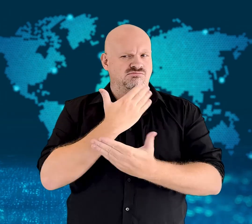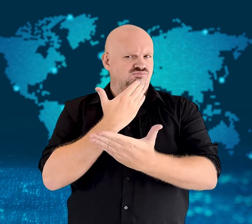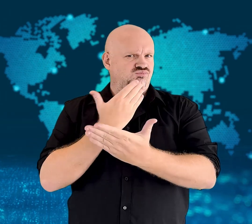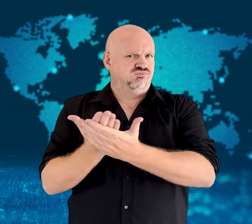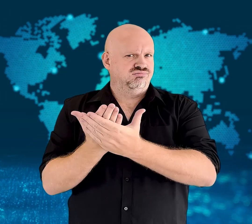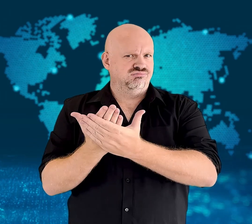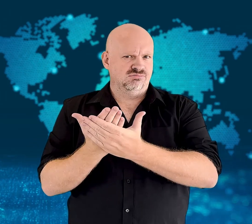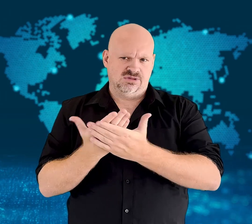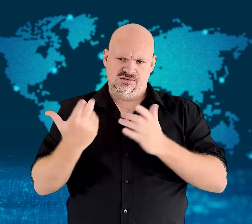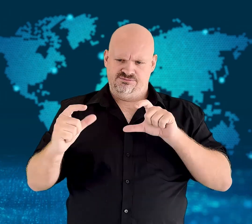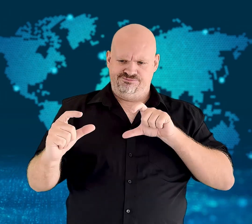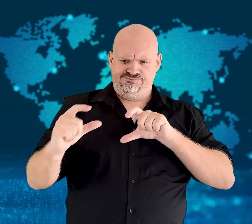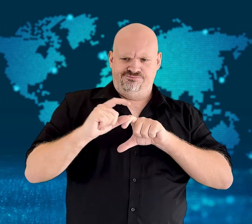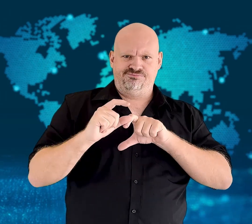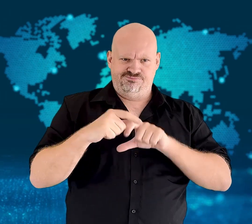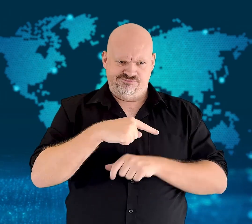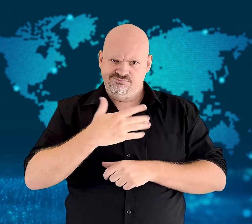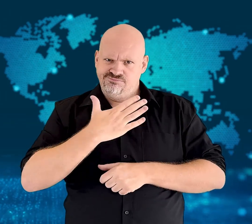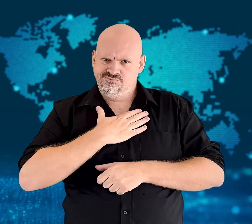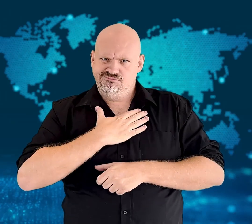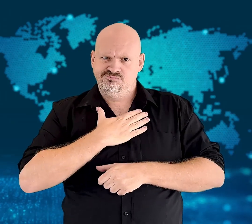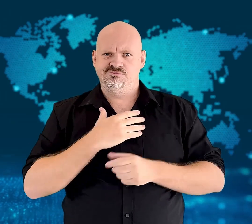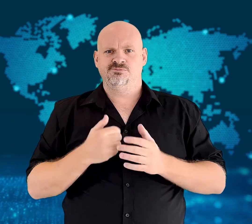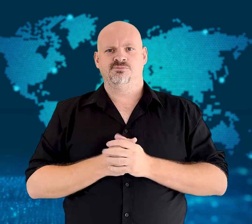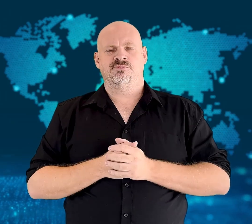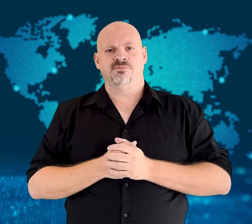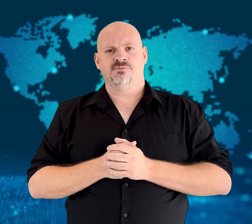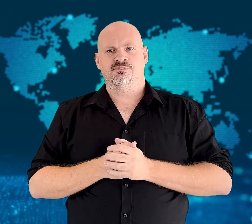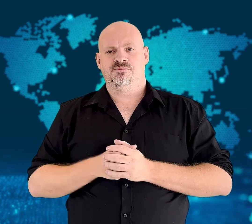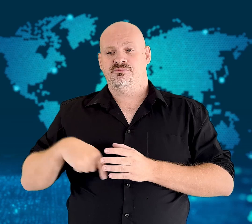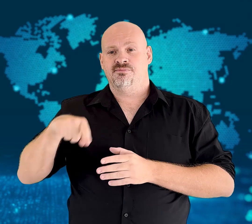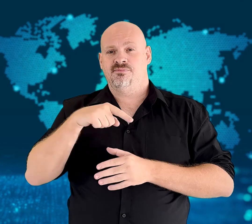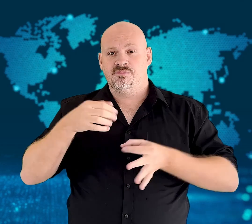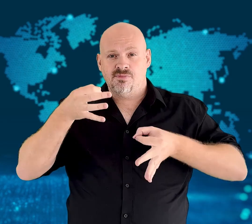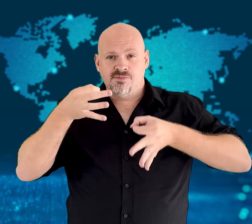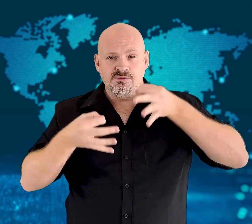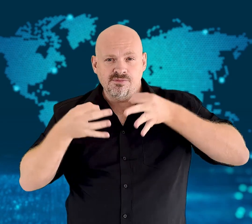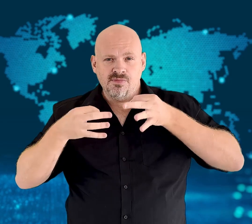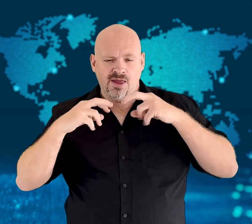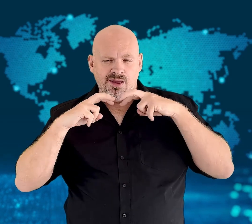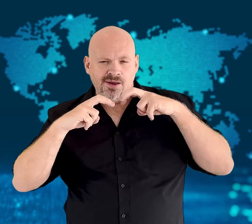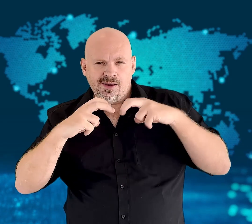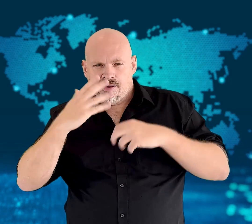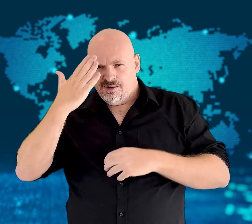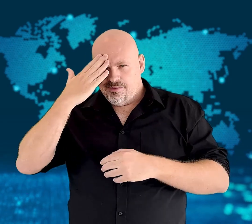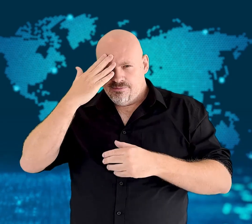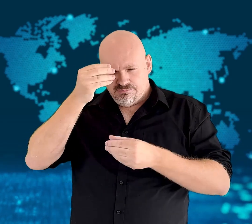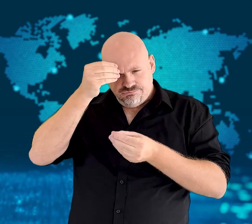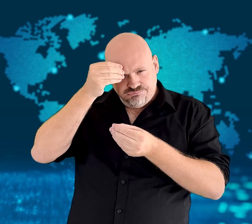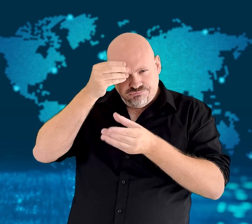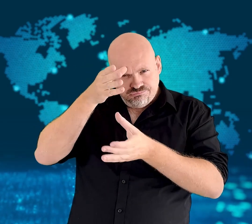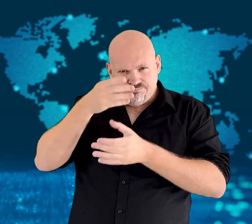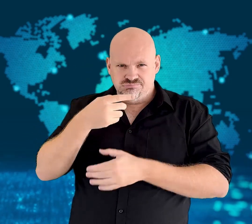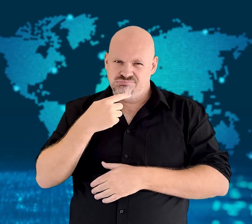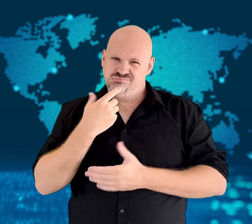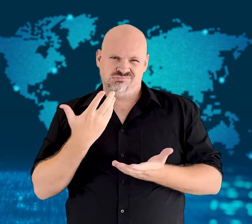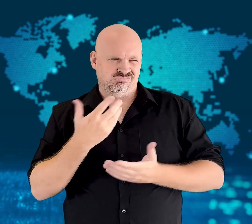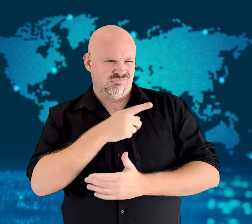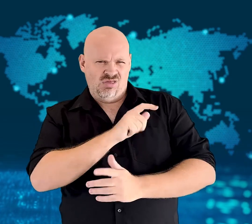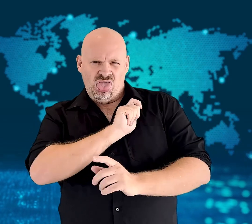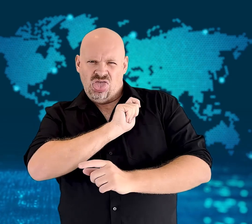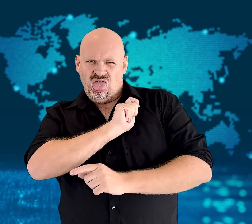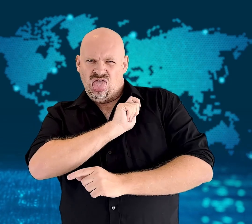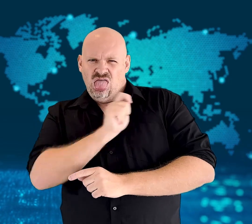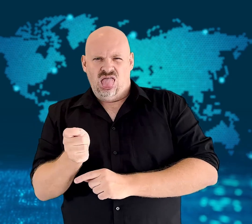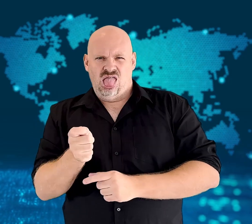They're asking for a cut of Pfizer/BioNTech profits for using that technology.